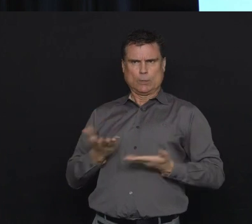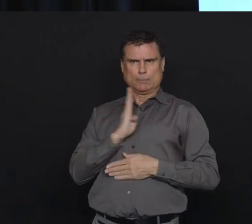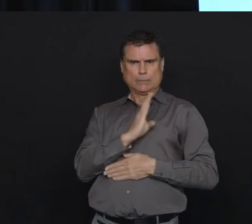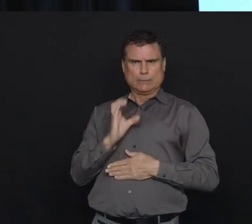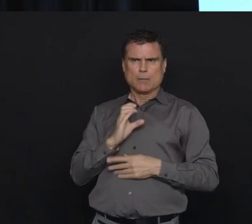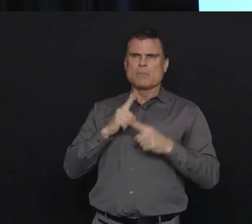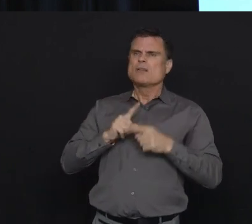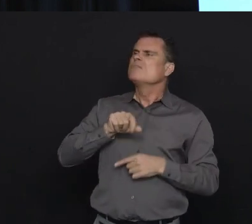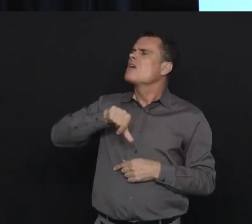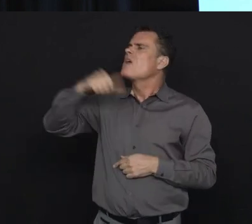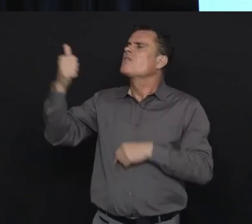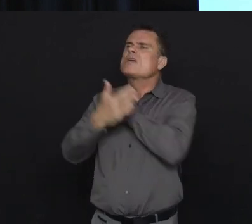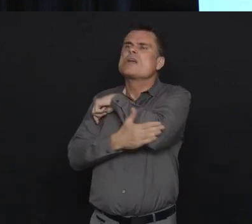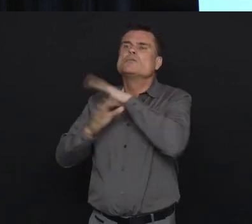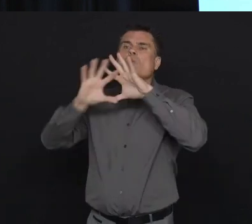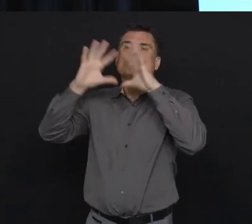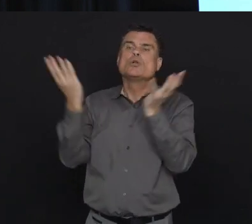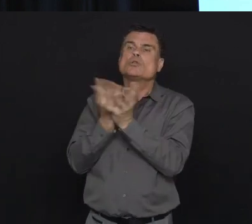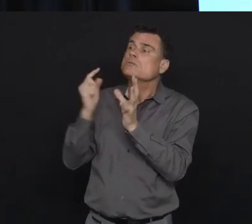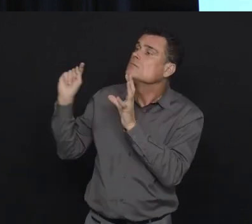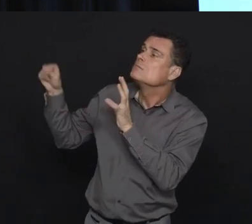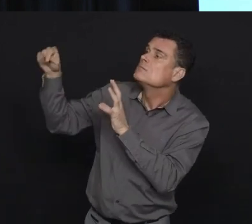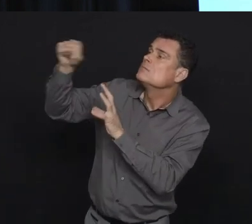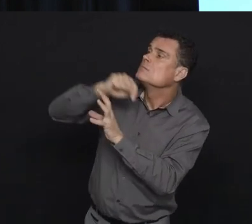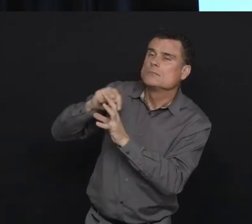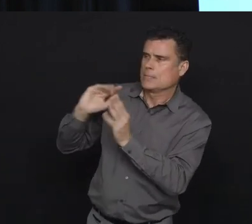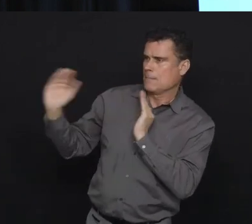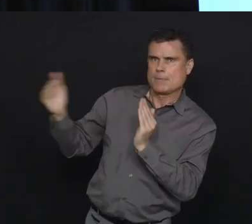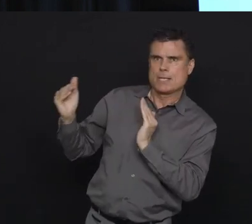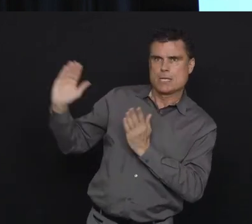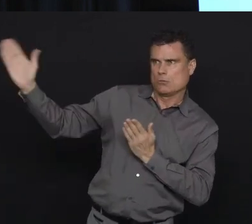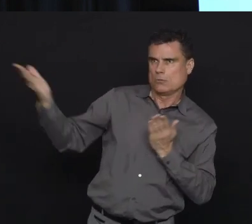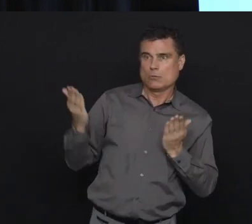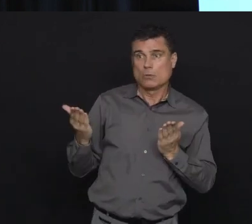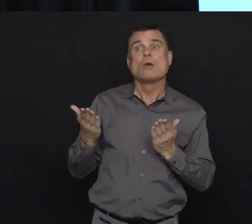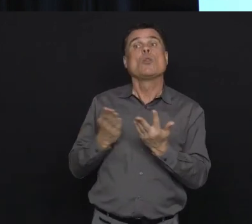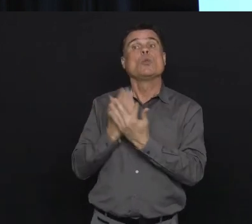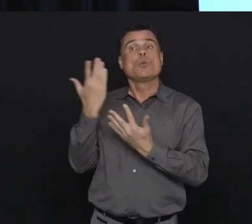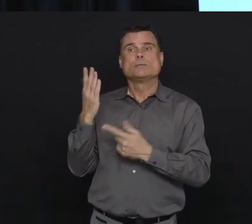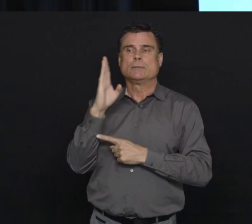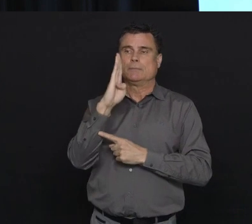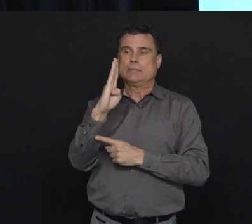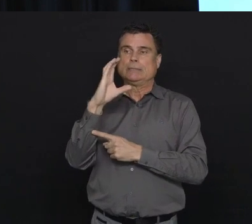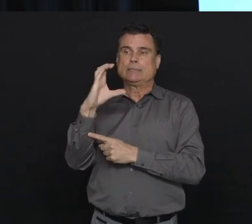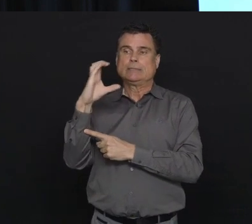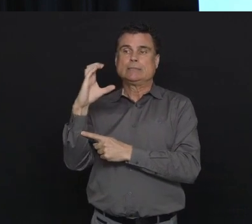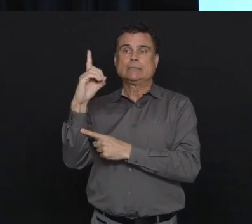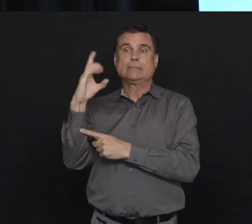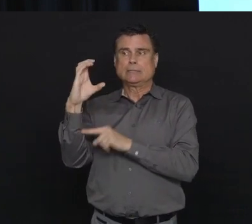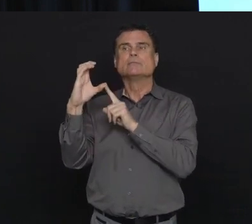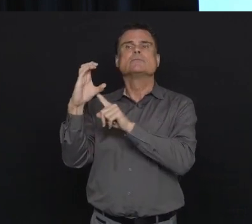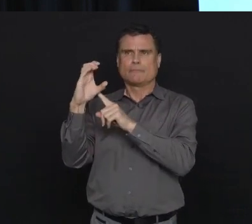The BC CDC has done most of this work. It's modeled around happening